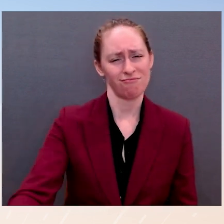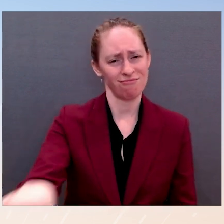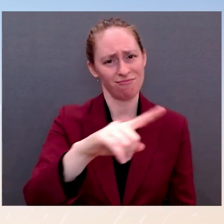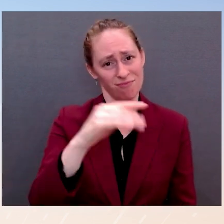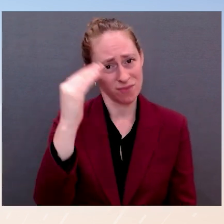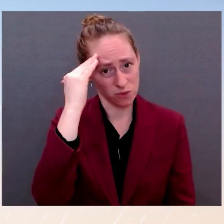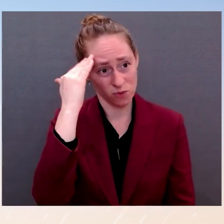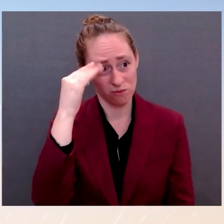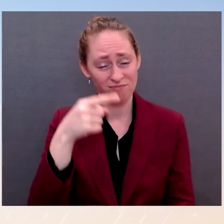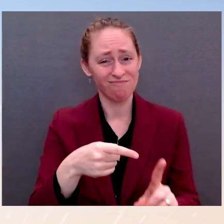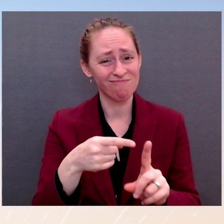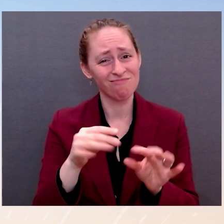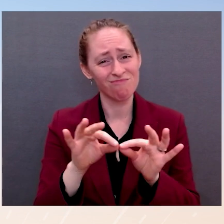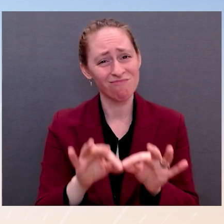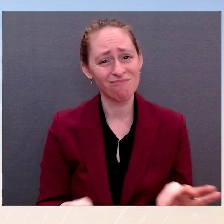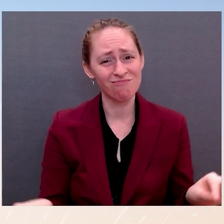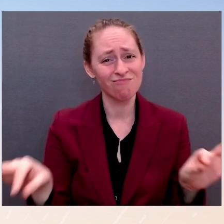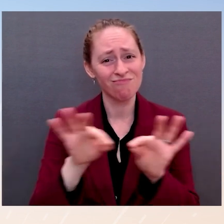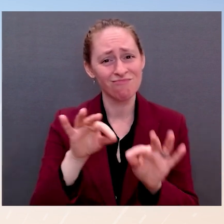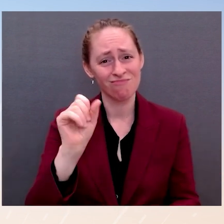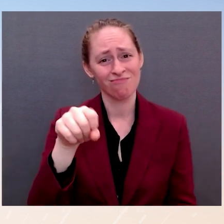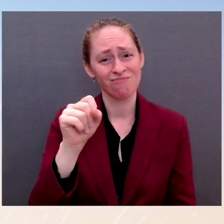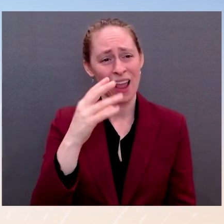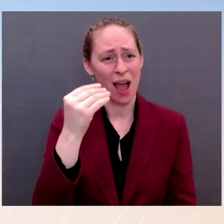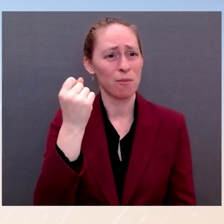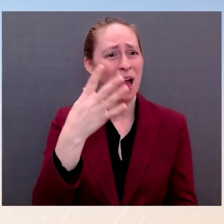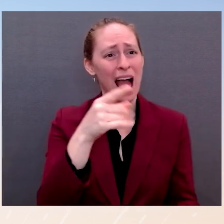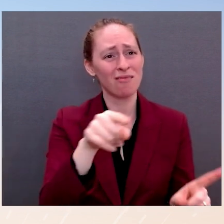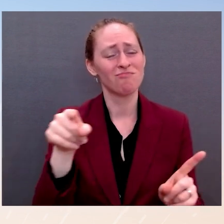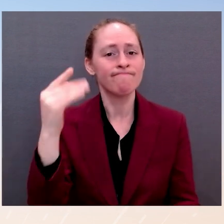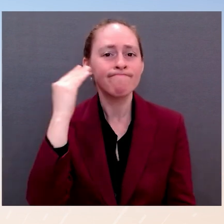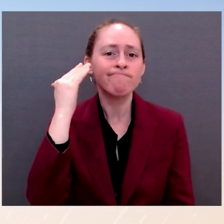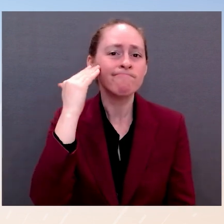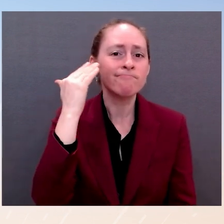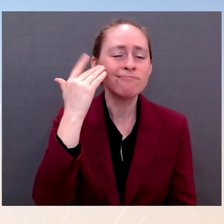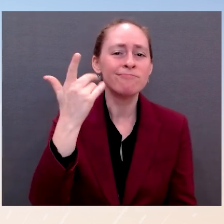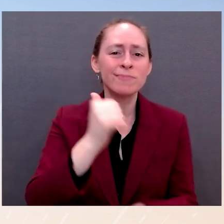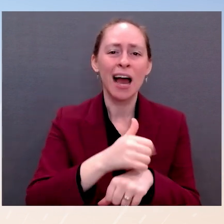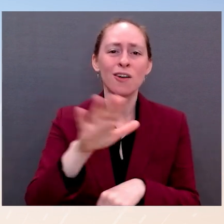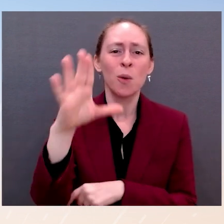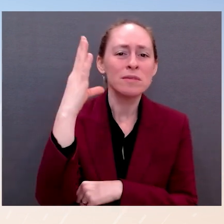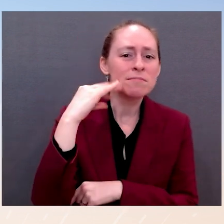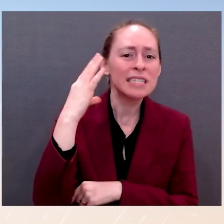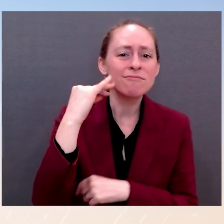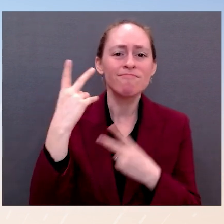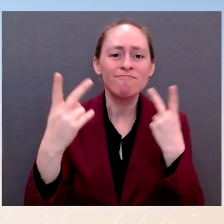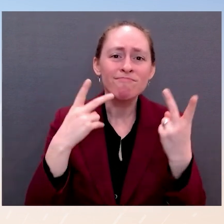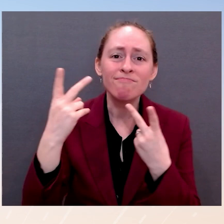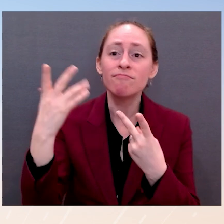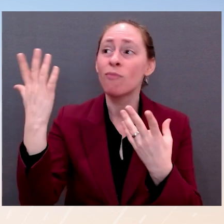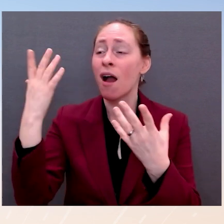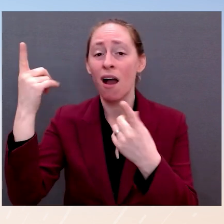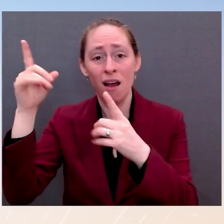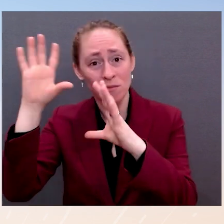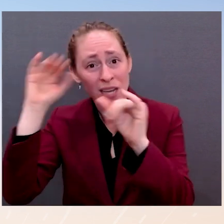and for many of us, it's personal. You heard my story. We all know the President 's story. And today you're going to hear